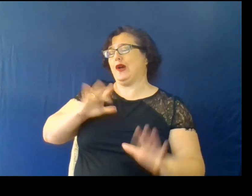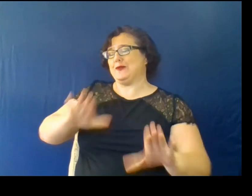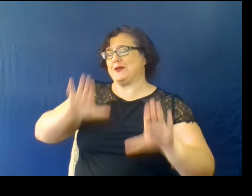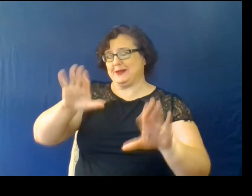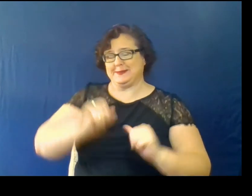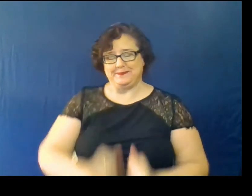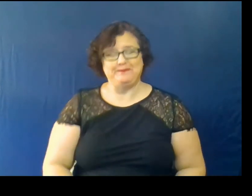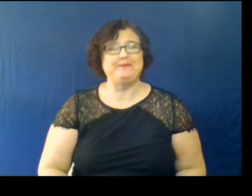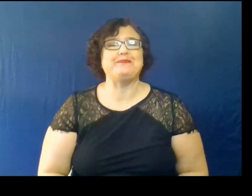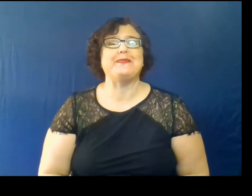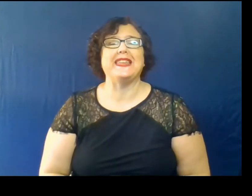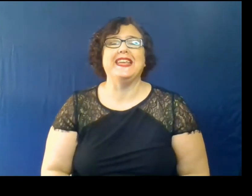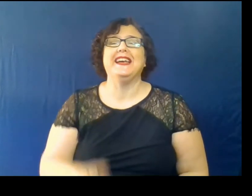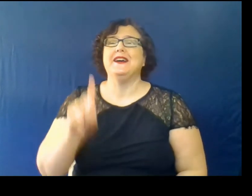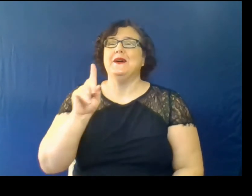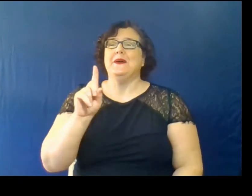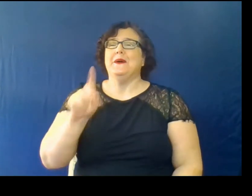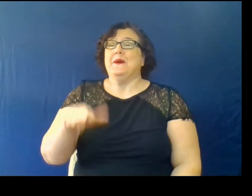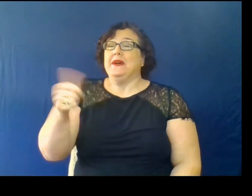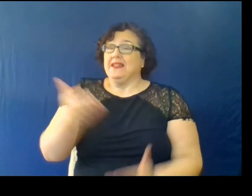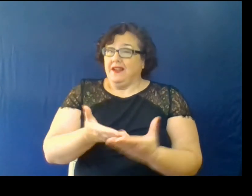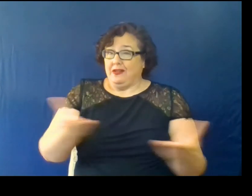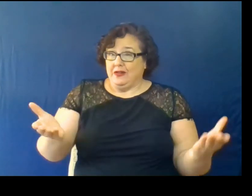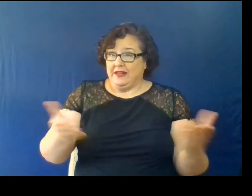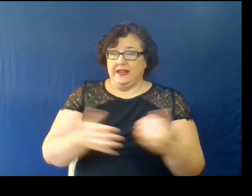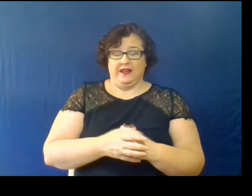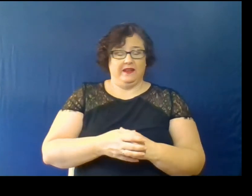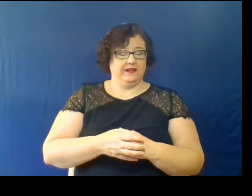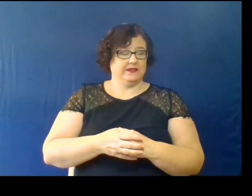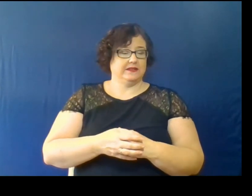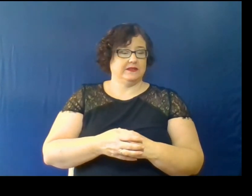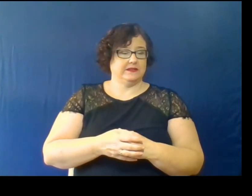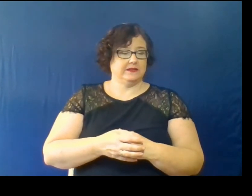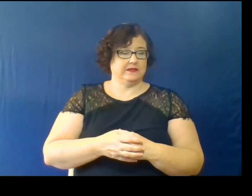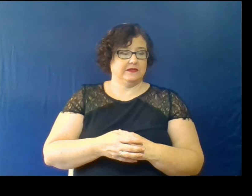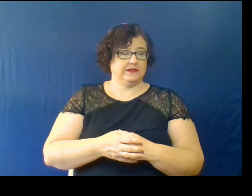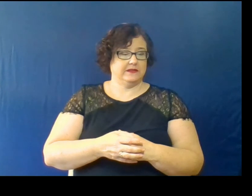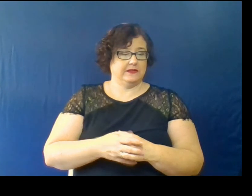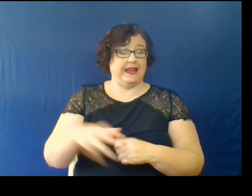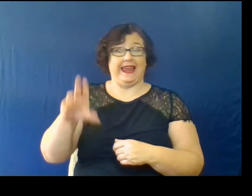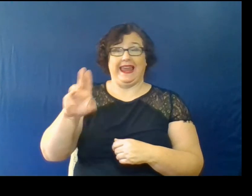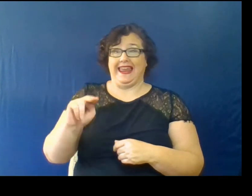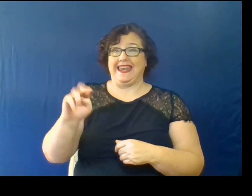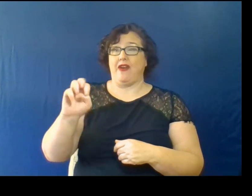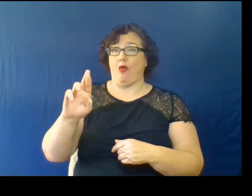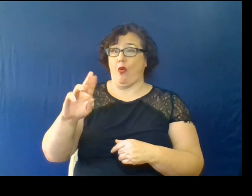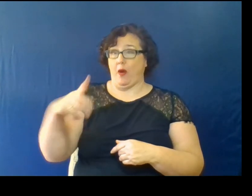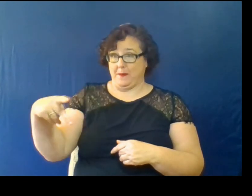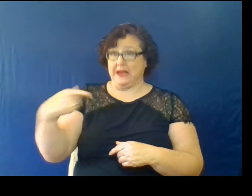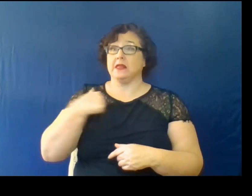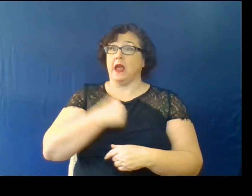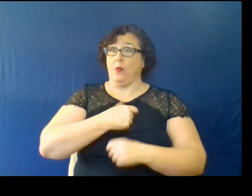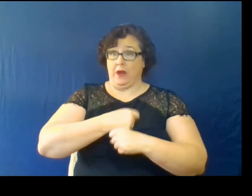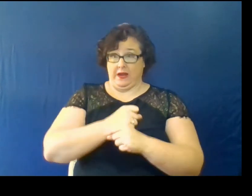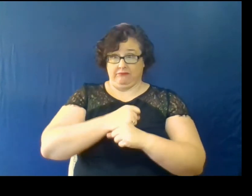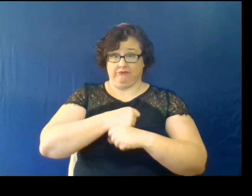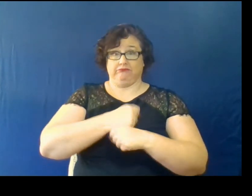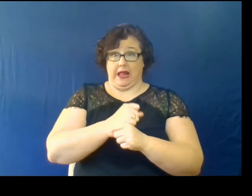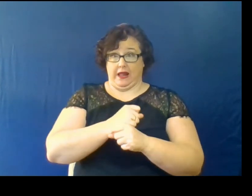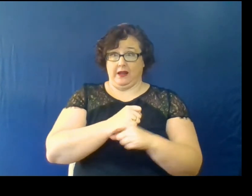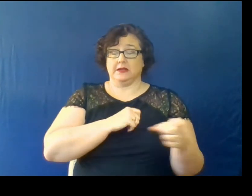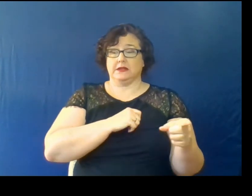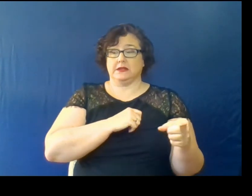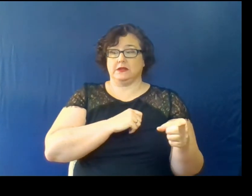One of the other things it is an NNR piece that we've produced to really break it down from